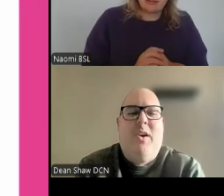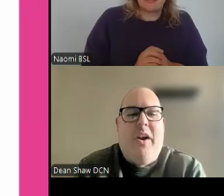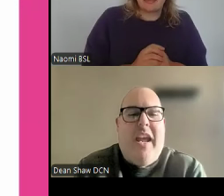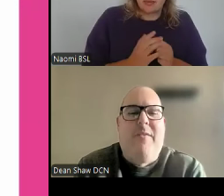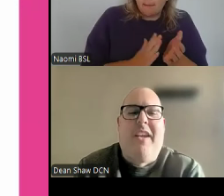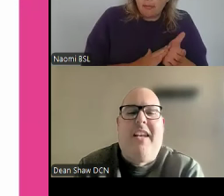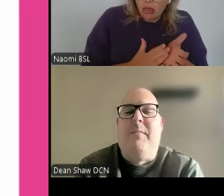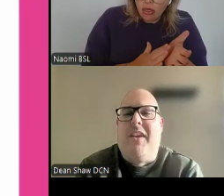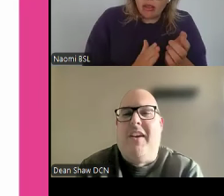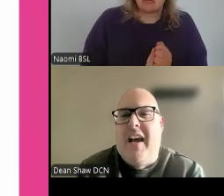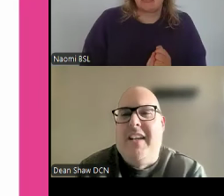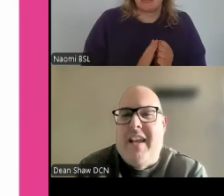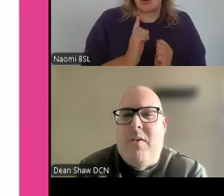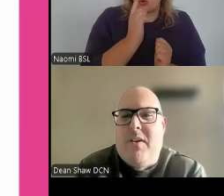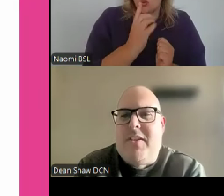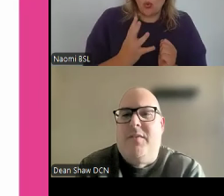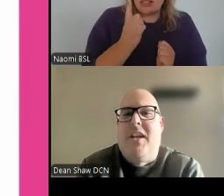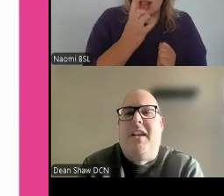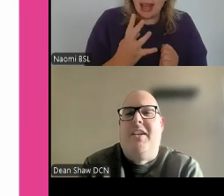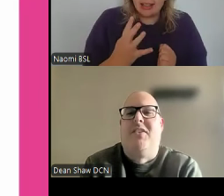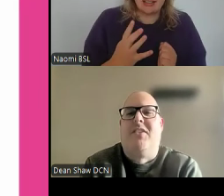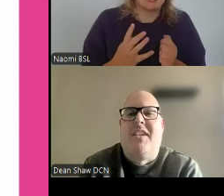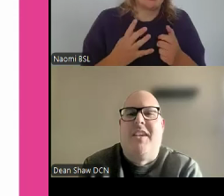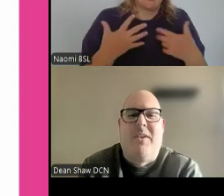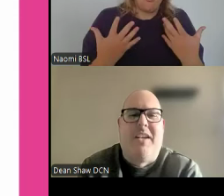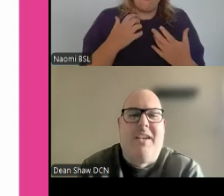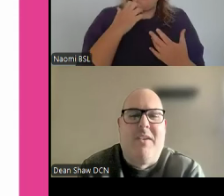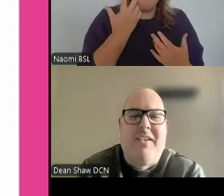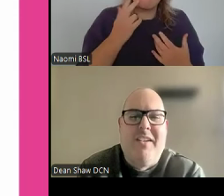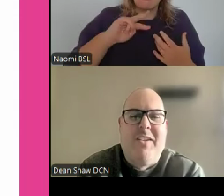or every leap year? I added that one myself, Jacqueline, just to see if we had anyone.